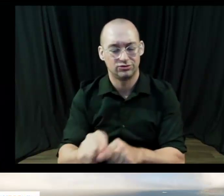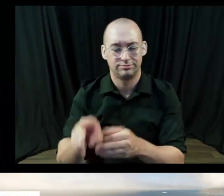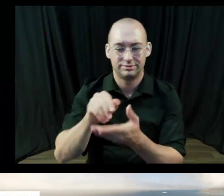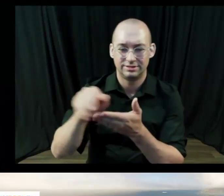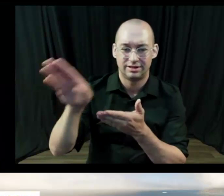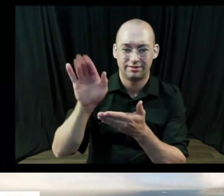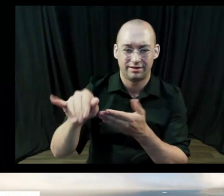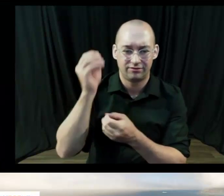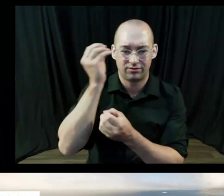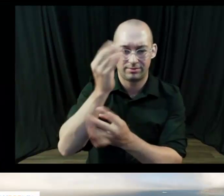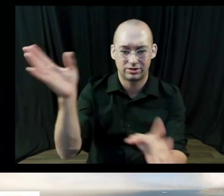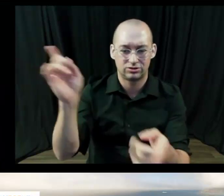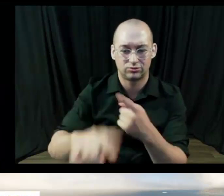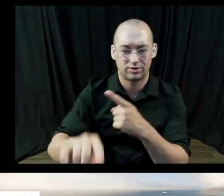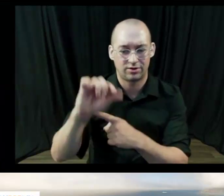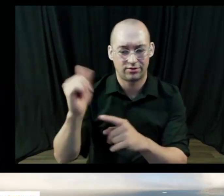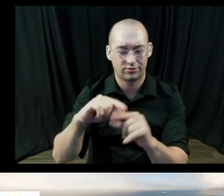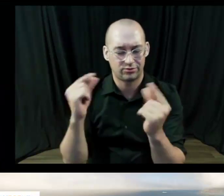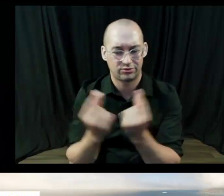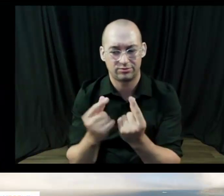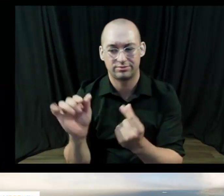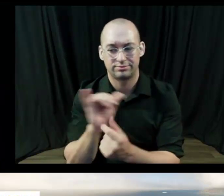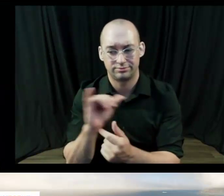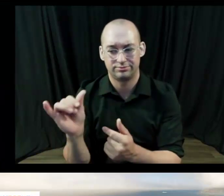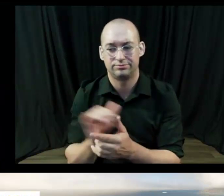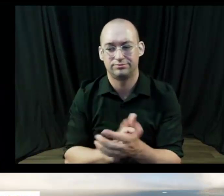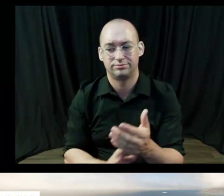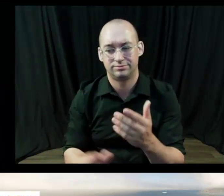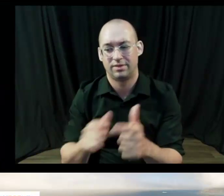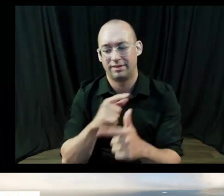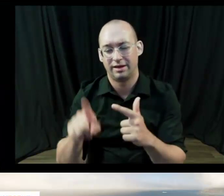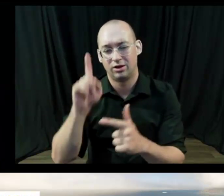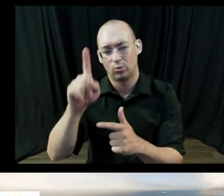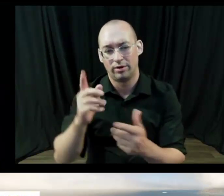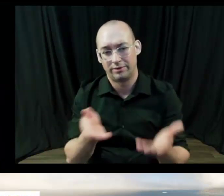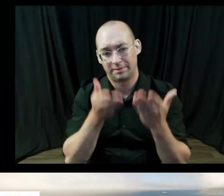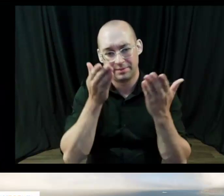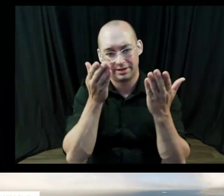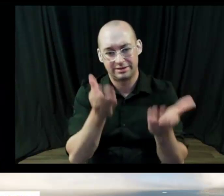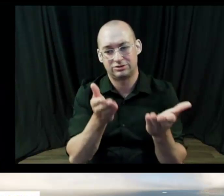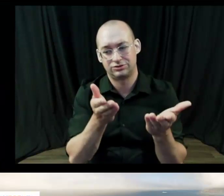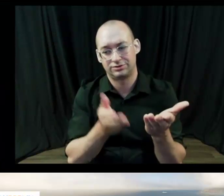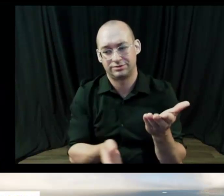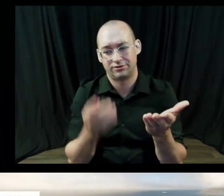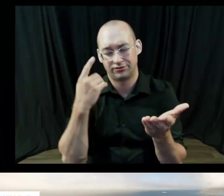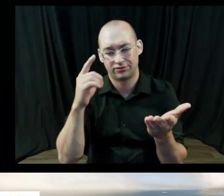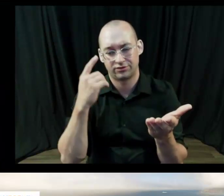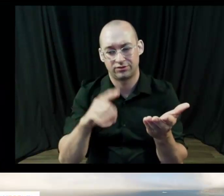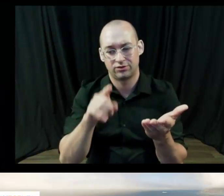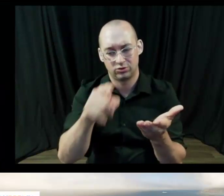our stakeholders as well. And then one quick recommendation for you, Scott and team, as you